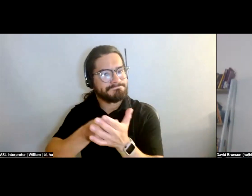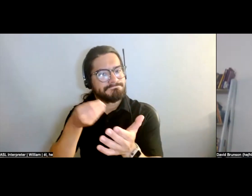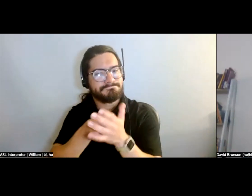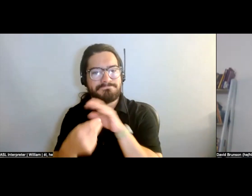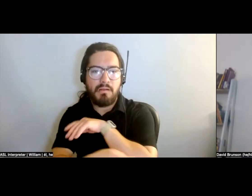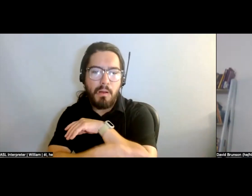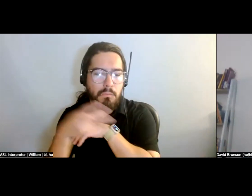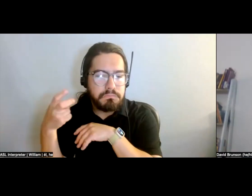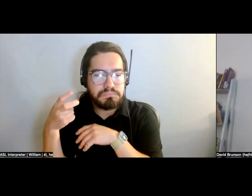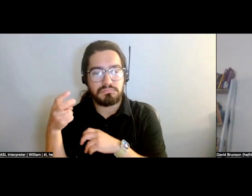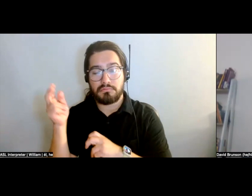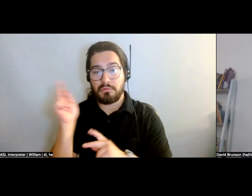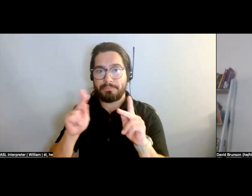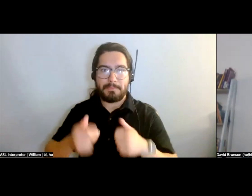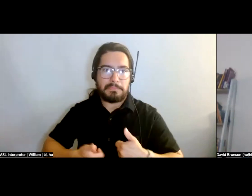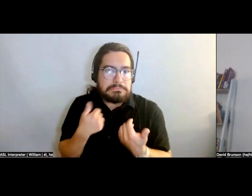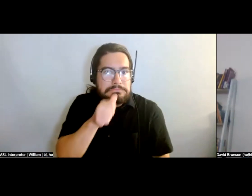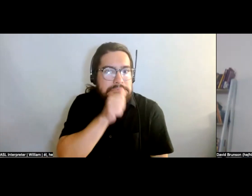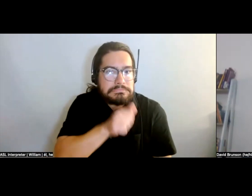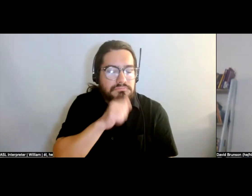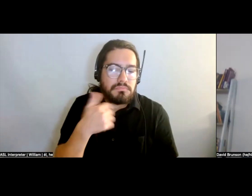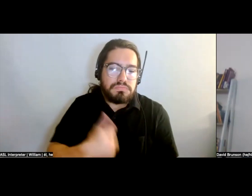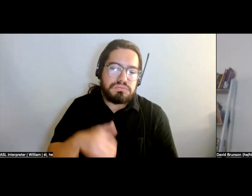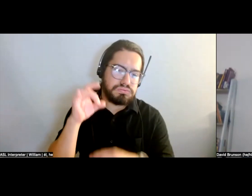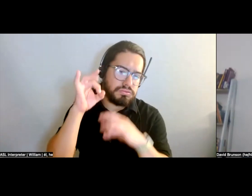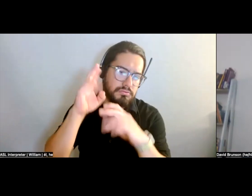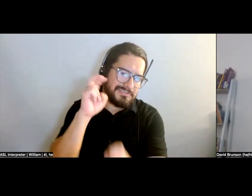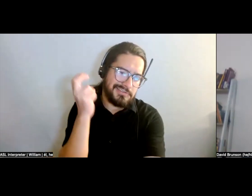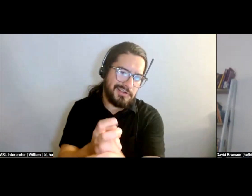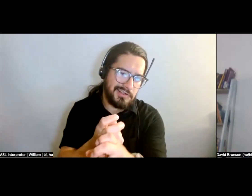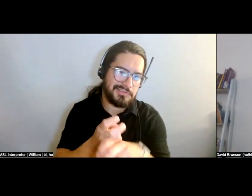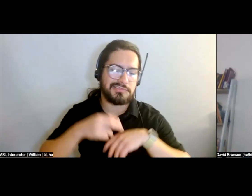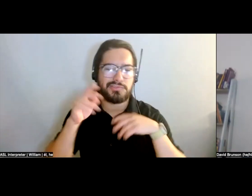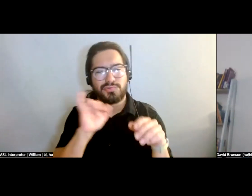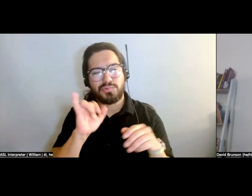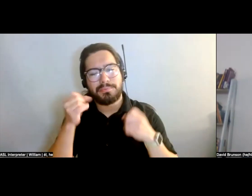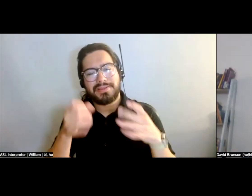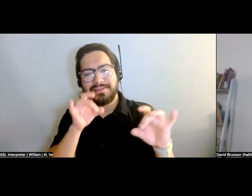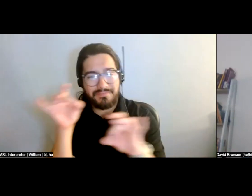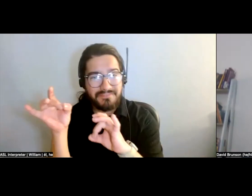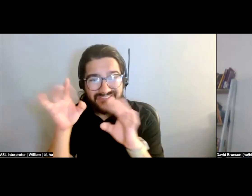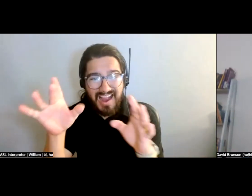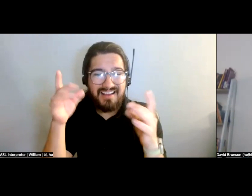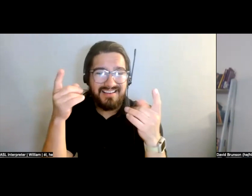there. Just—um, lots of random acts of violence on the streets, hyperinflation, all of this